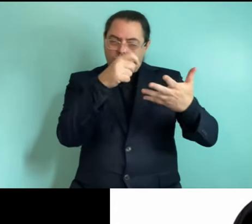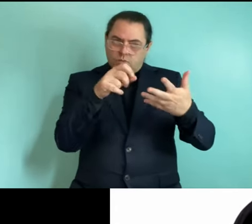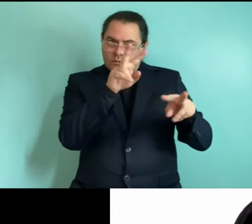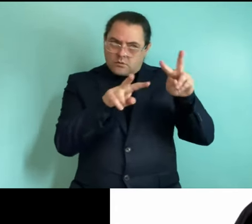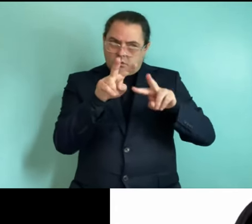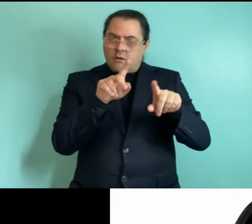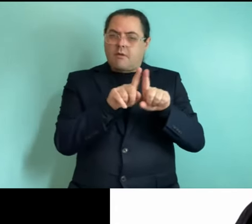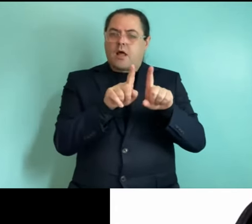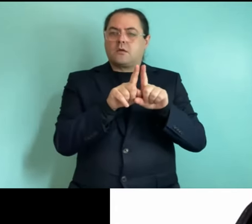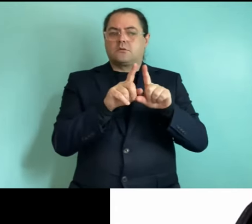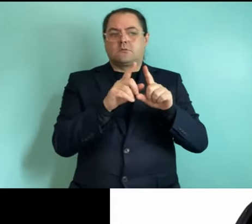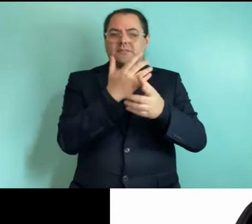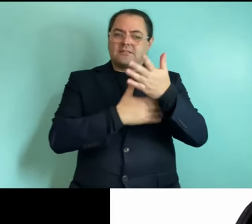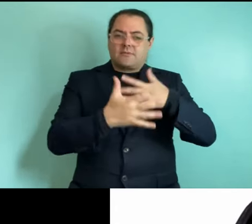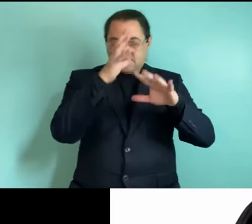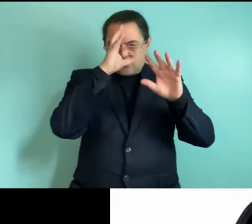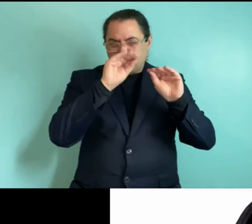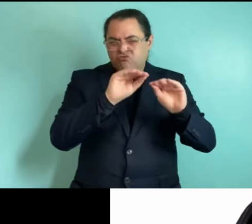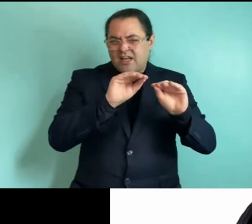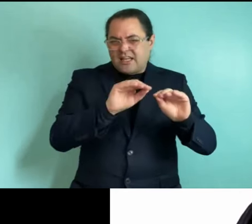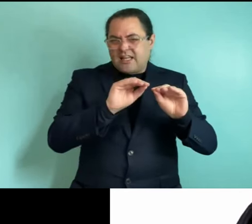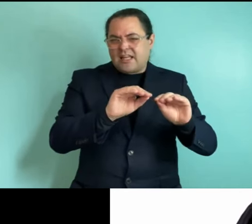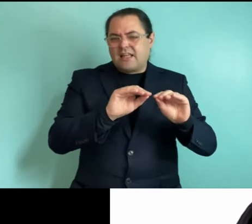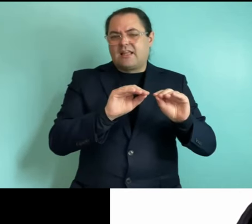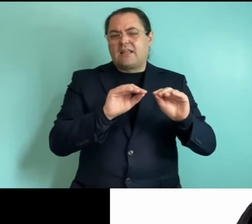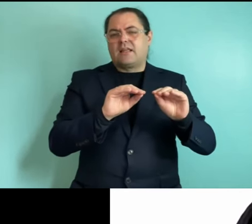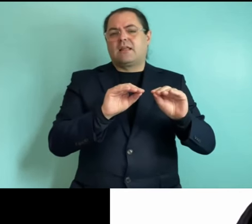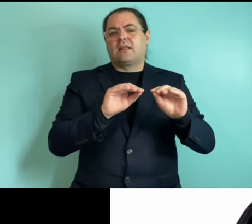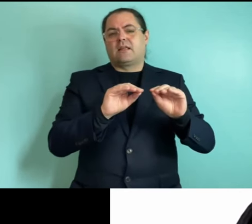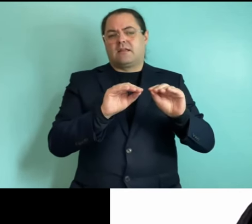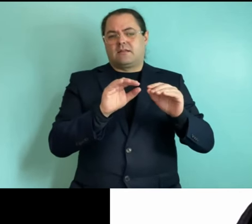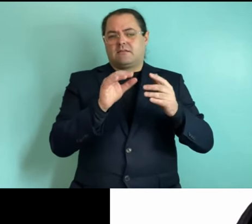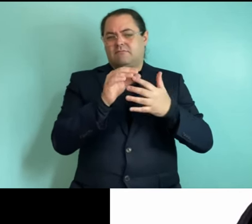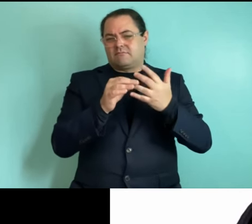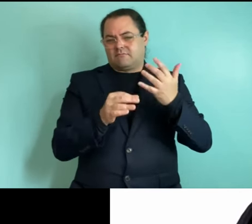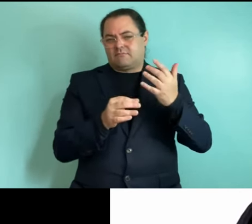instability, ask them who for training which did not feel full on hand at least one not